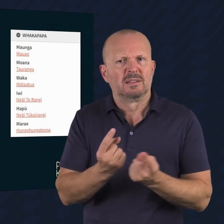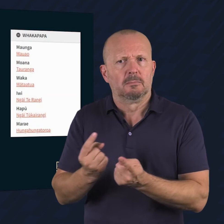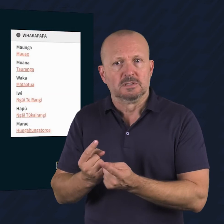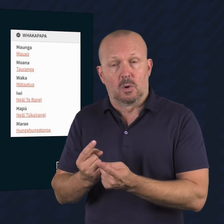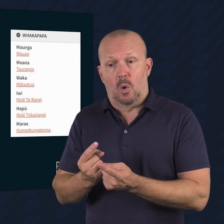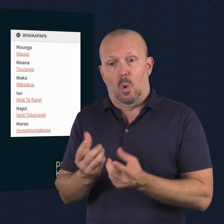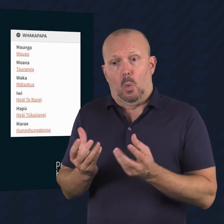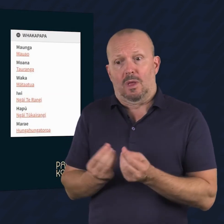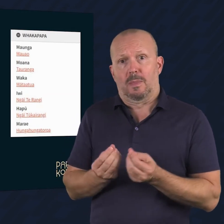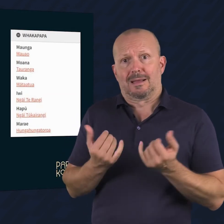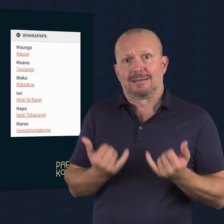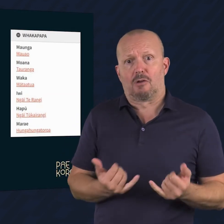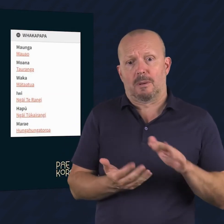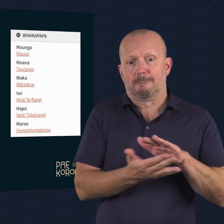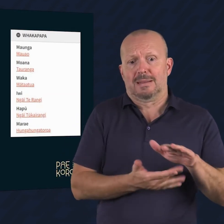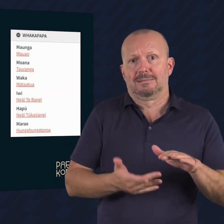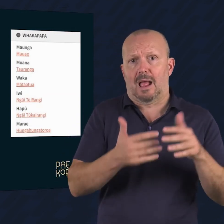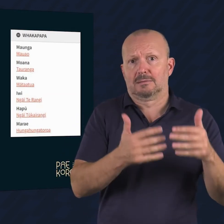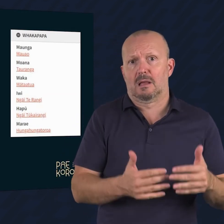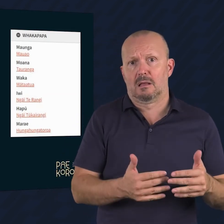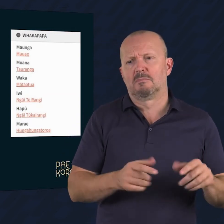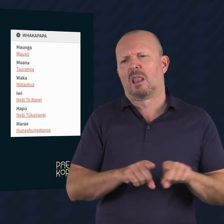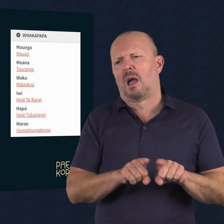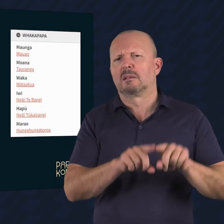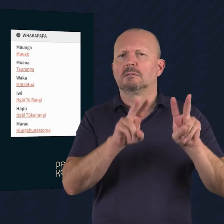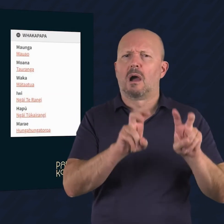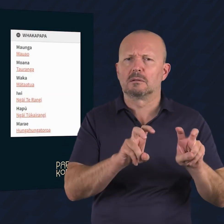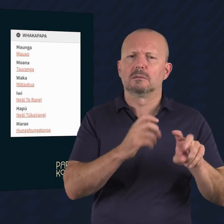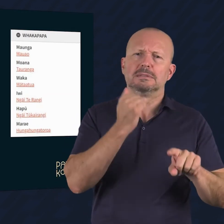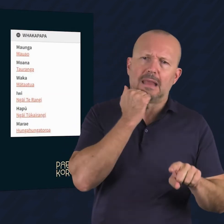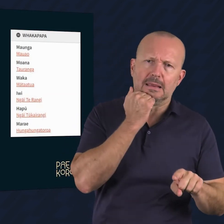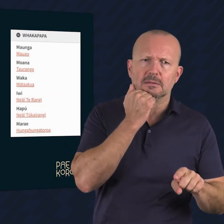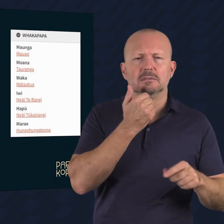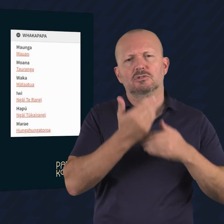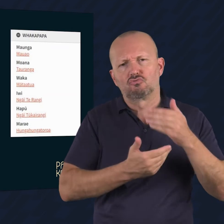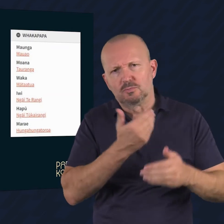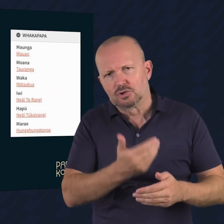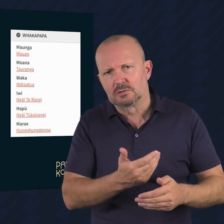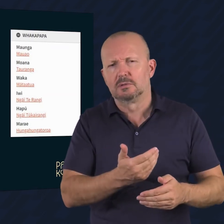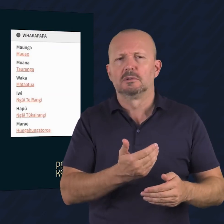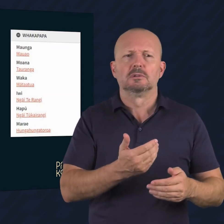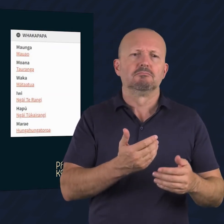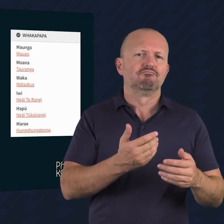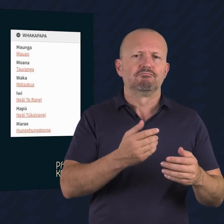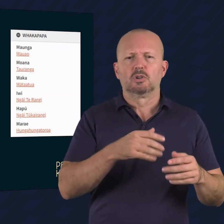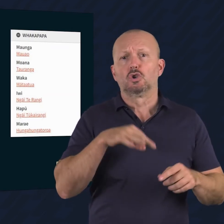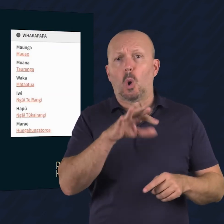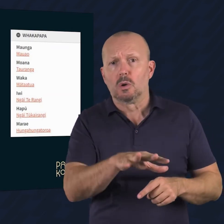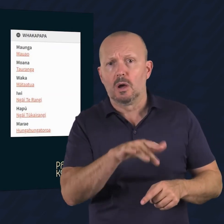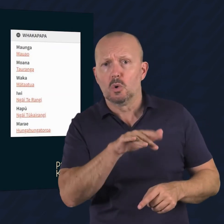alongside existing metadata fields such as the title, date, description, or donor, etc,